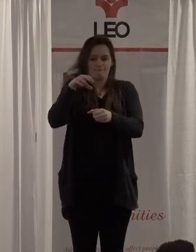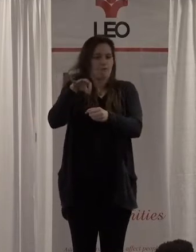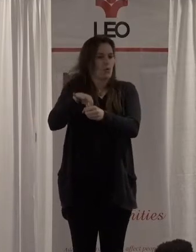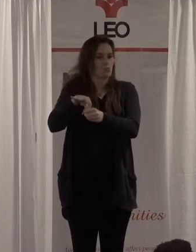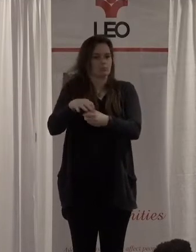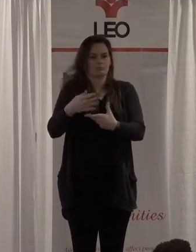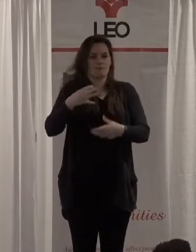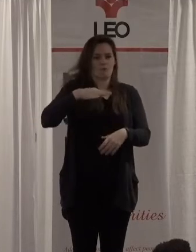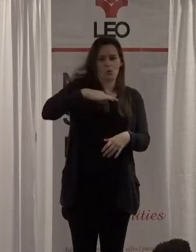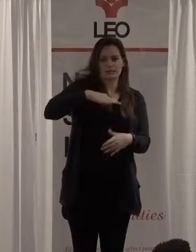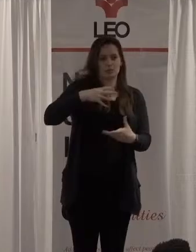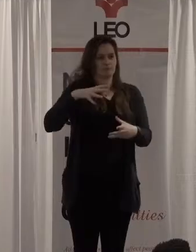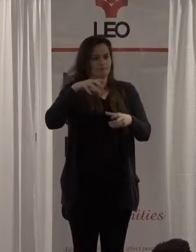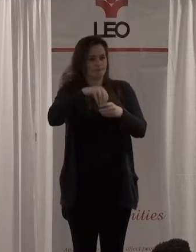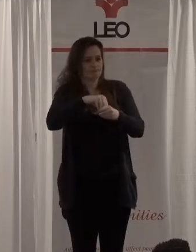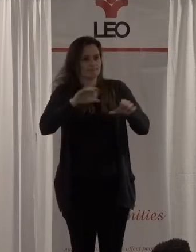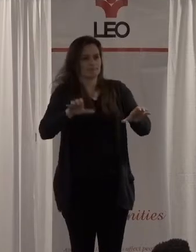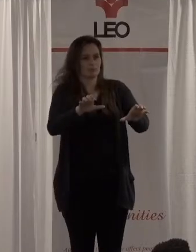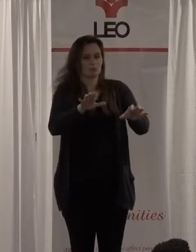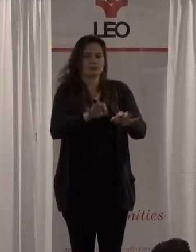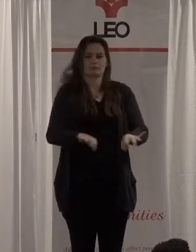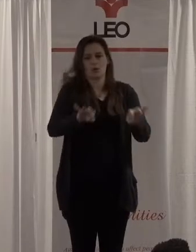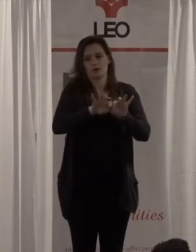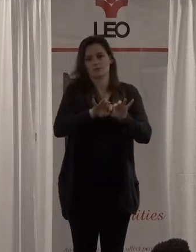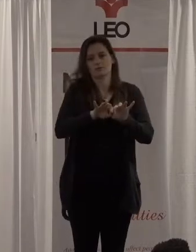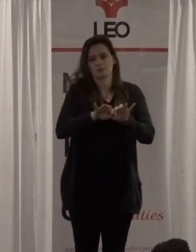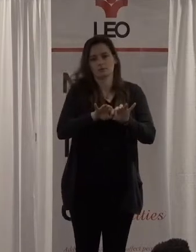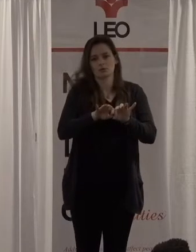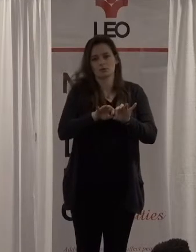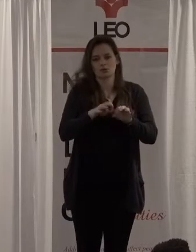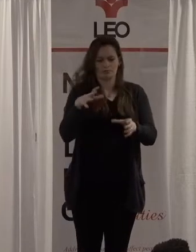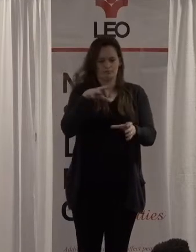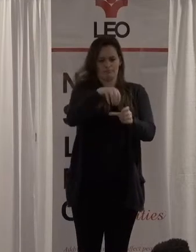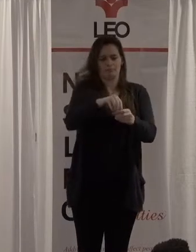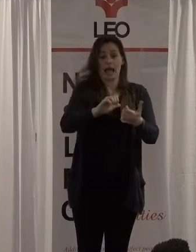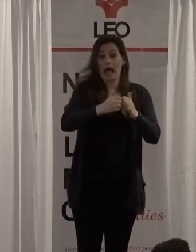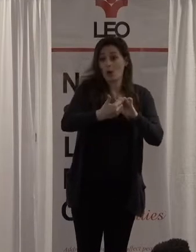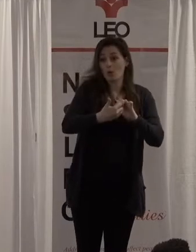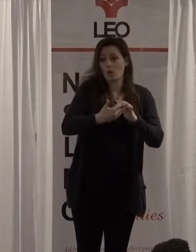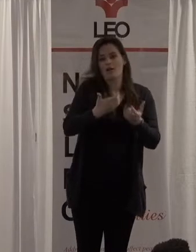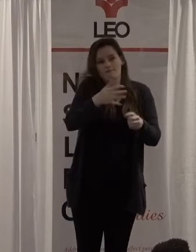BEING INVOLVED WHETHER THAT'S VOTING, THAT SHOULD BE SOMETHING EVERYONE DOES